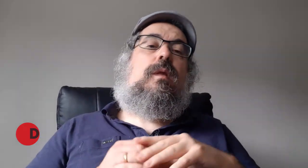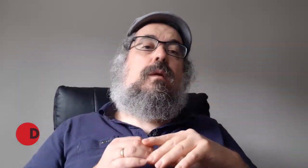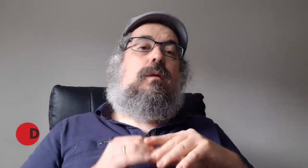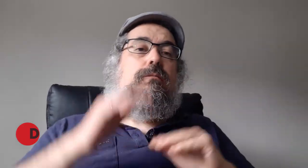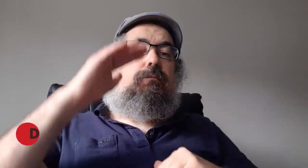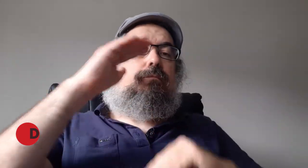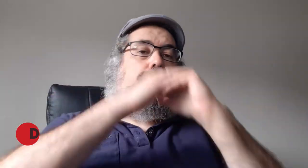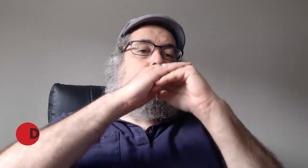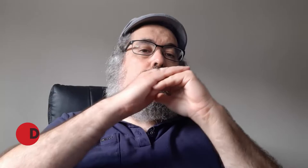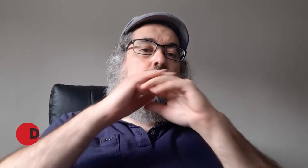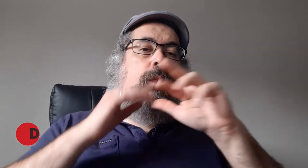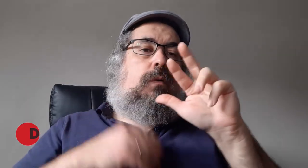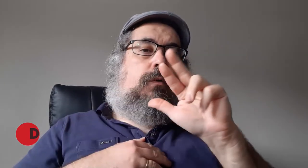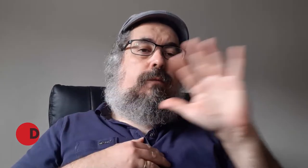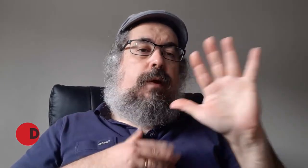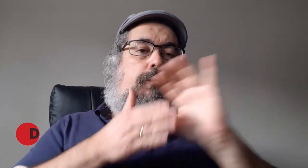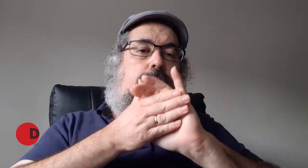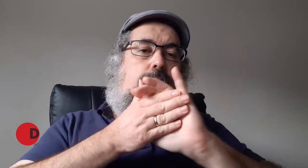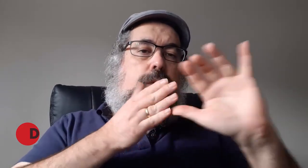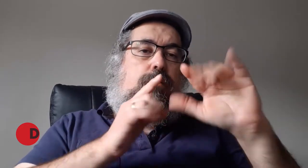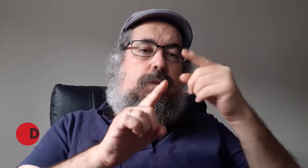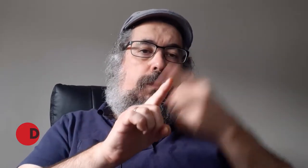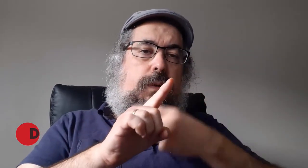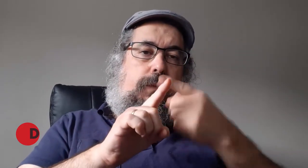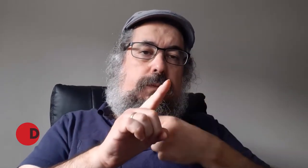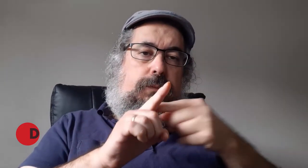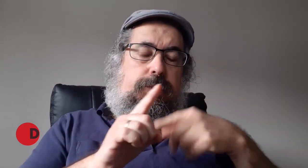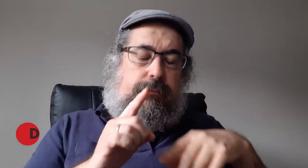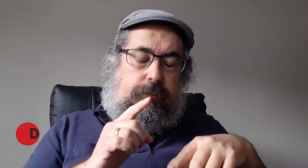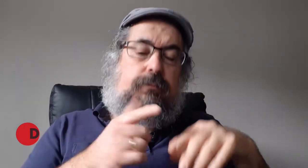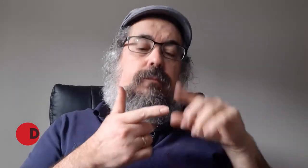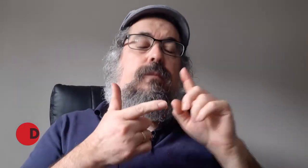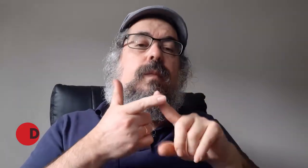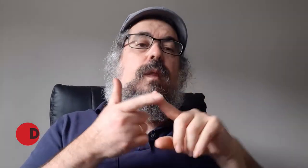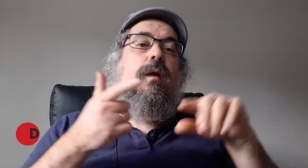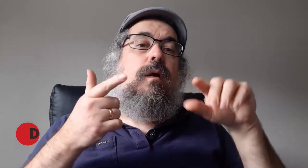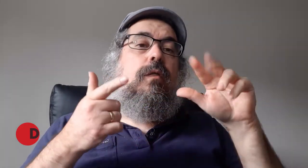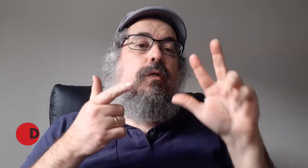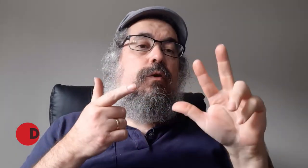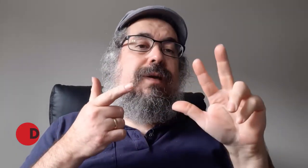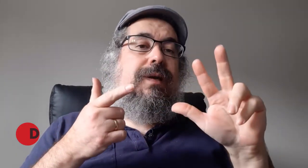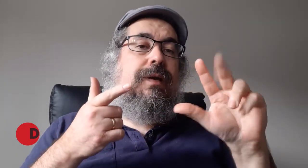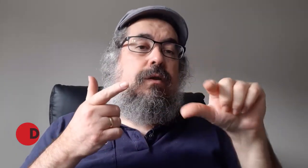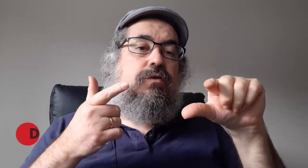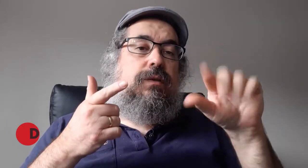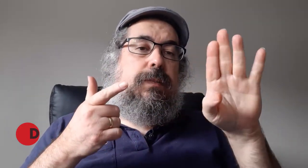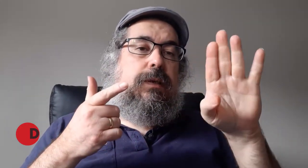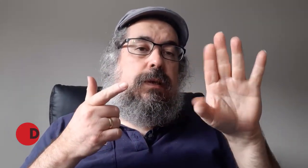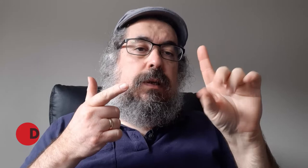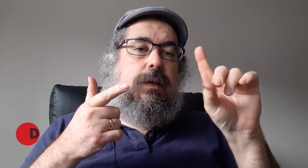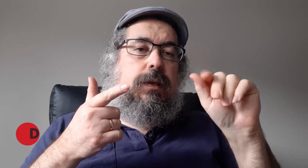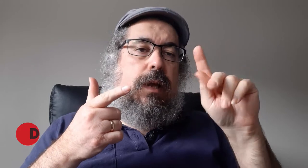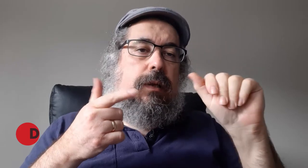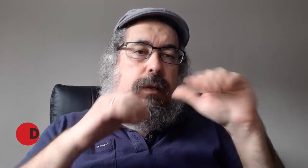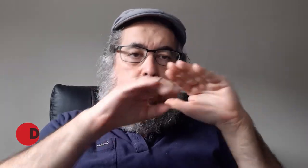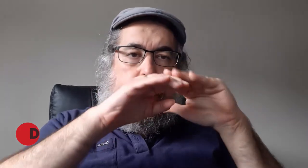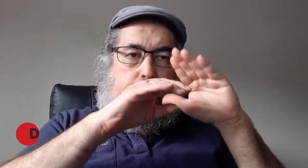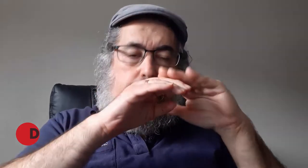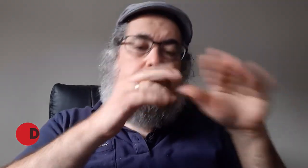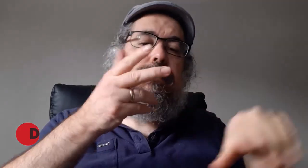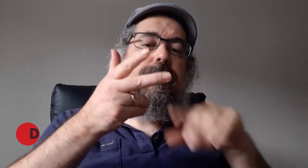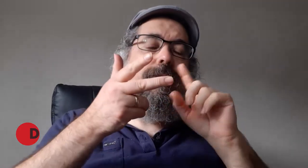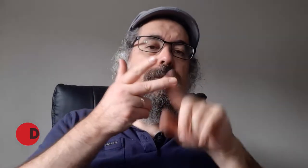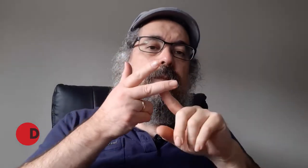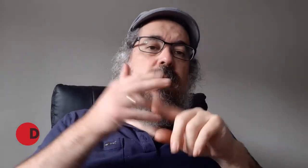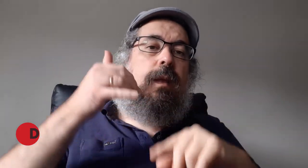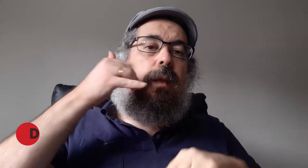up to a limit of $35 per month, at least 3GB of Data,